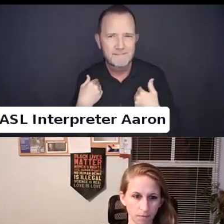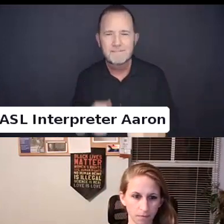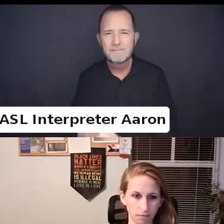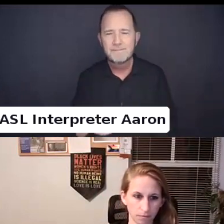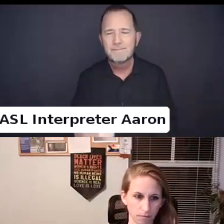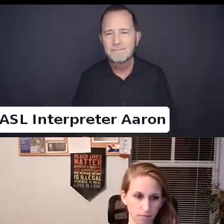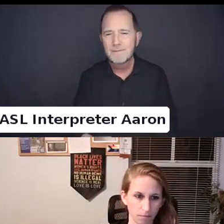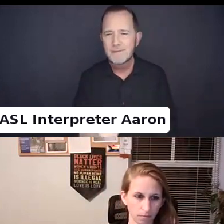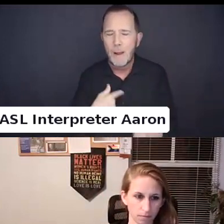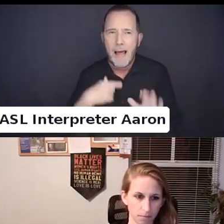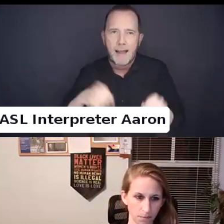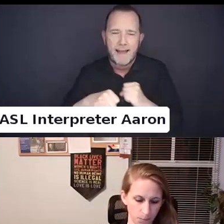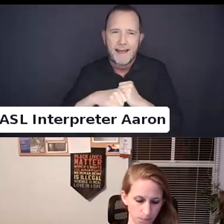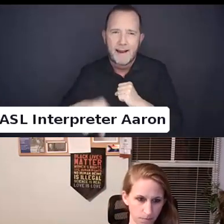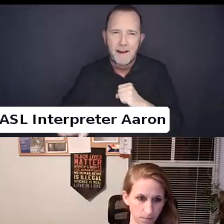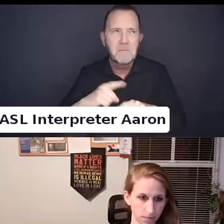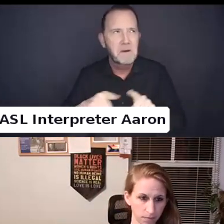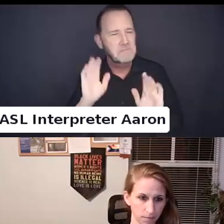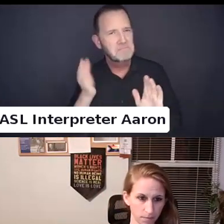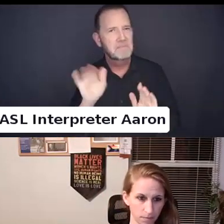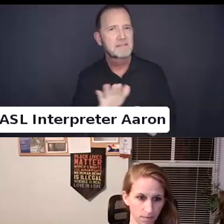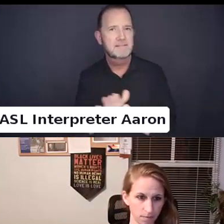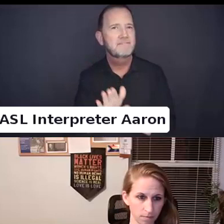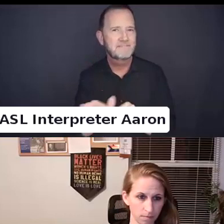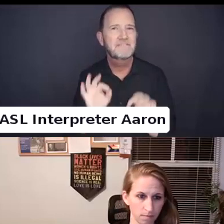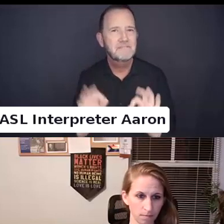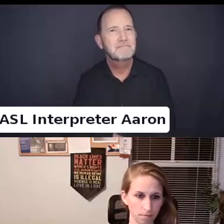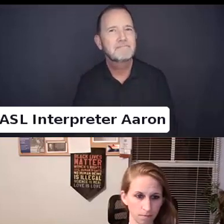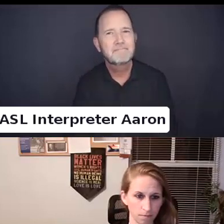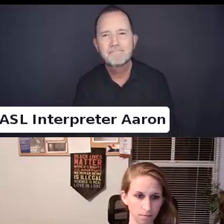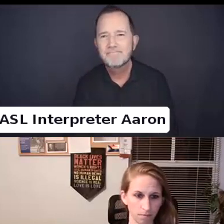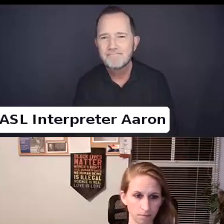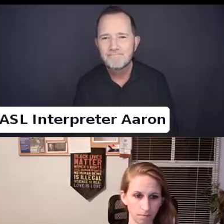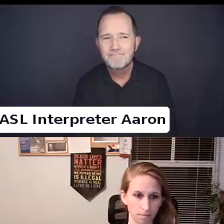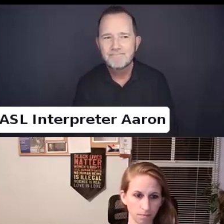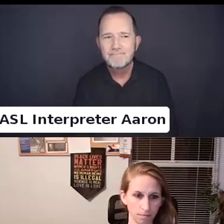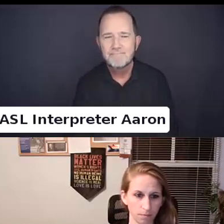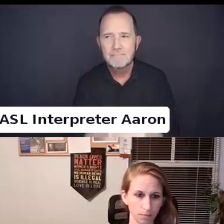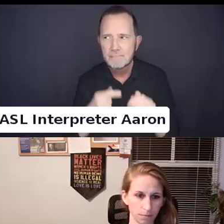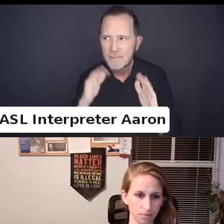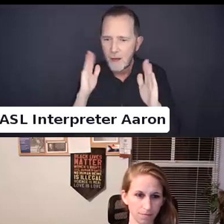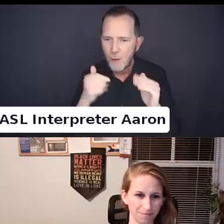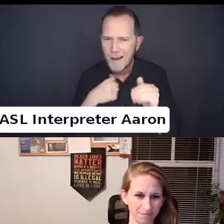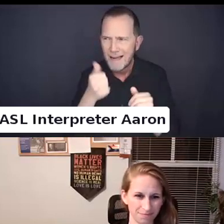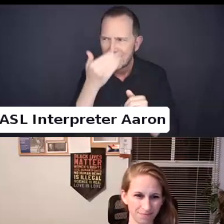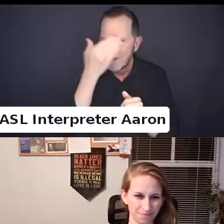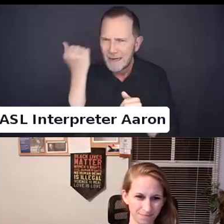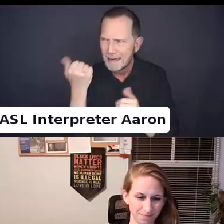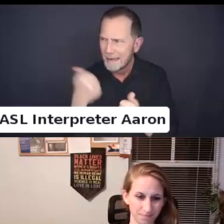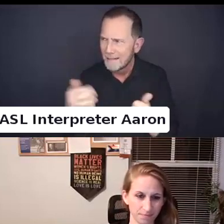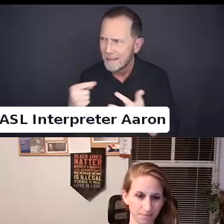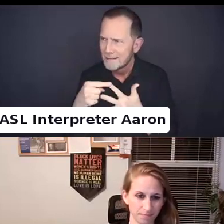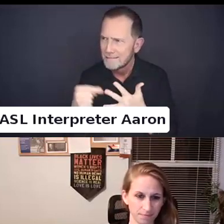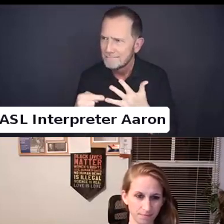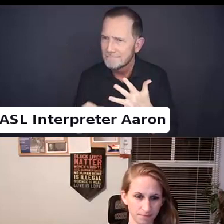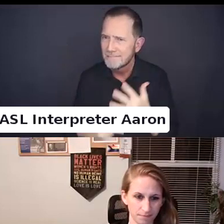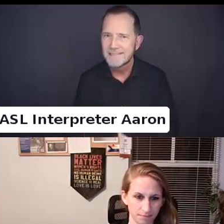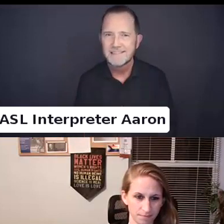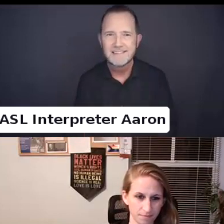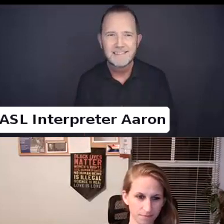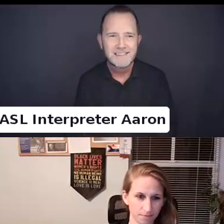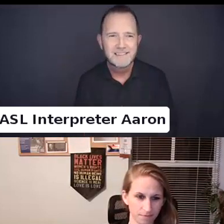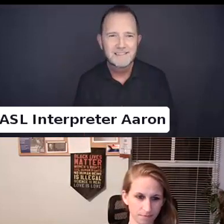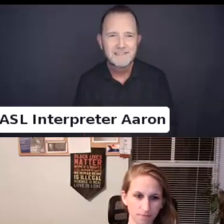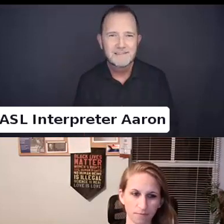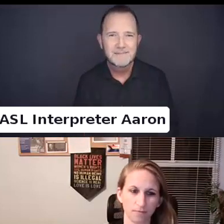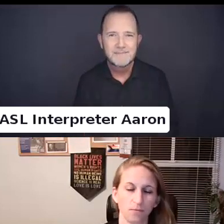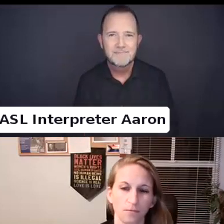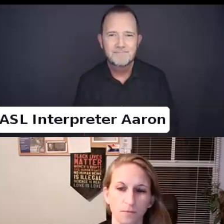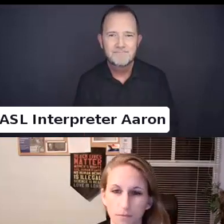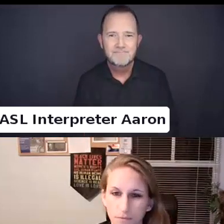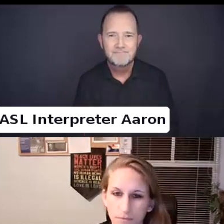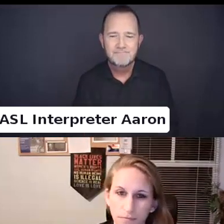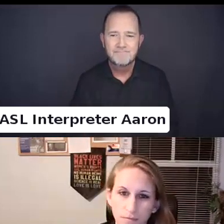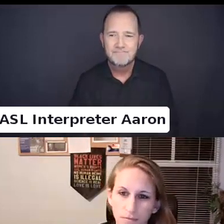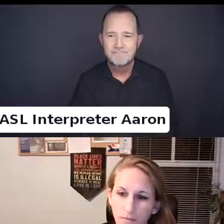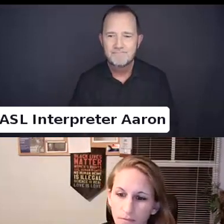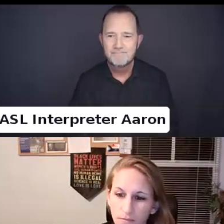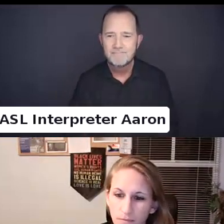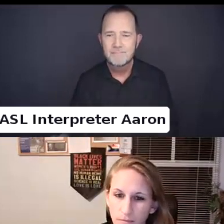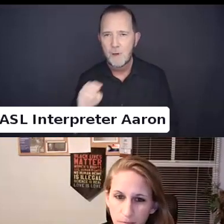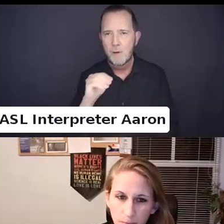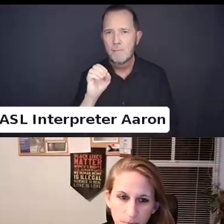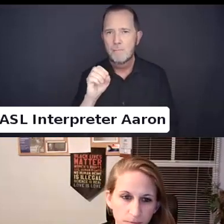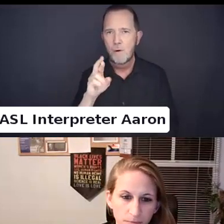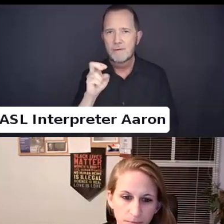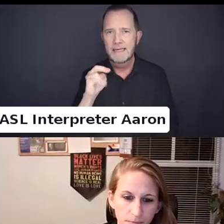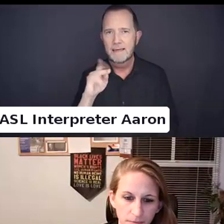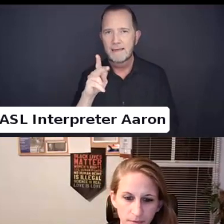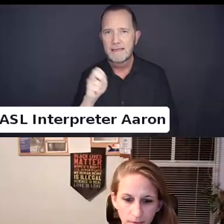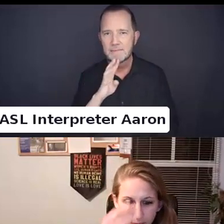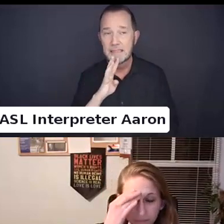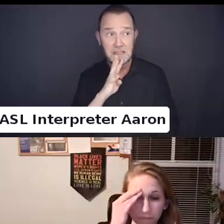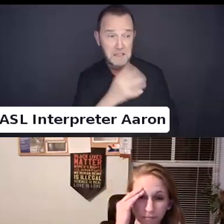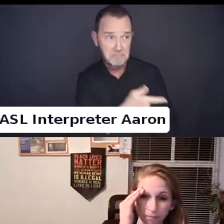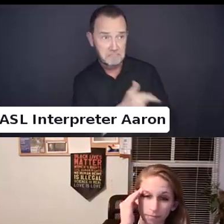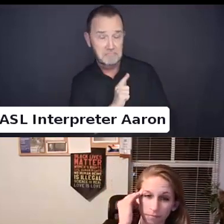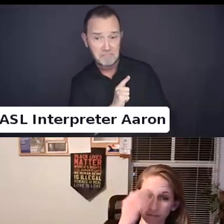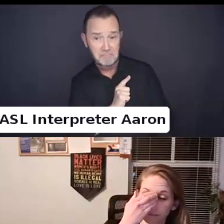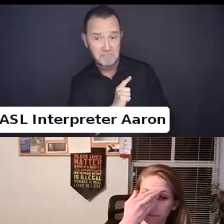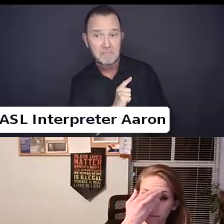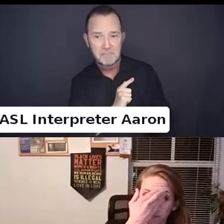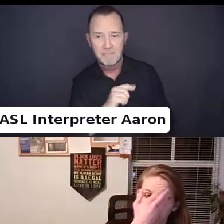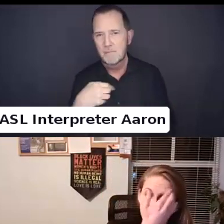I hope I didn't forget the cues.